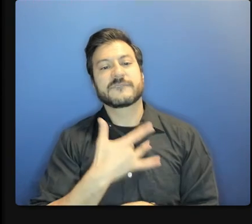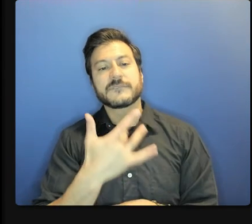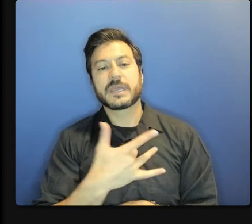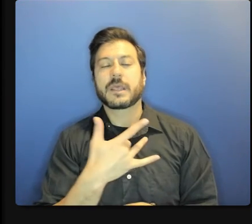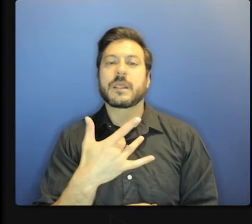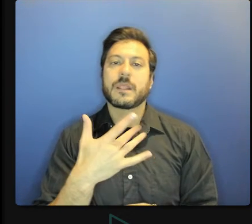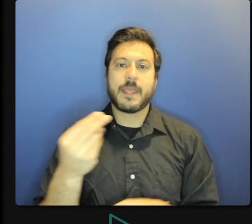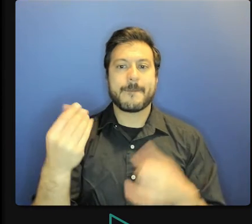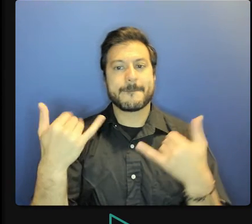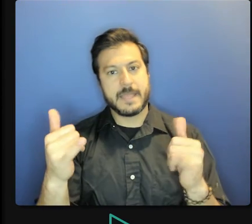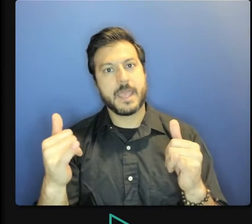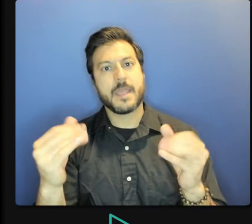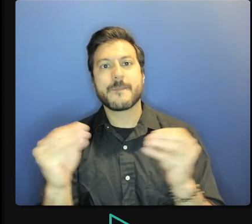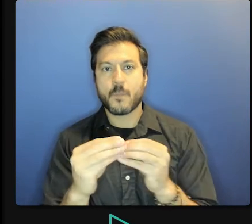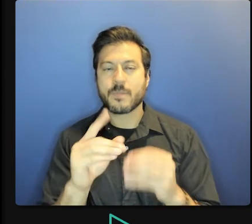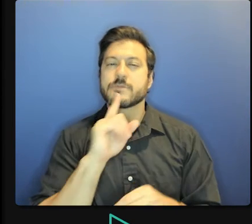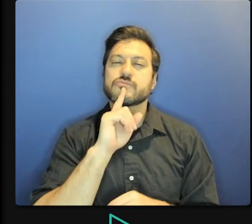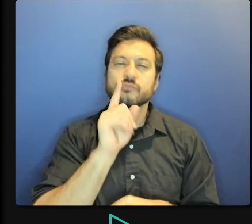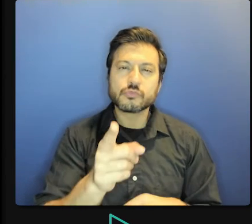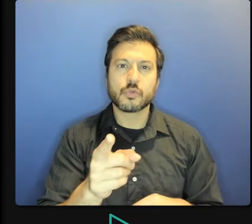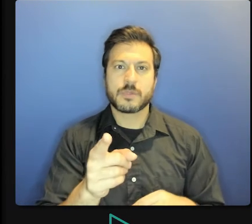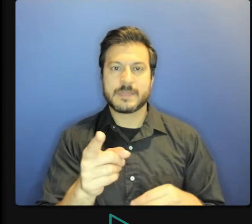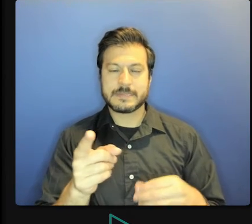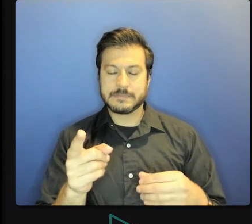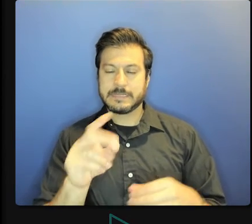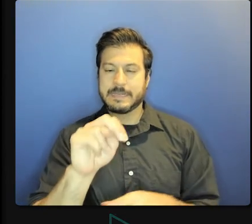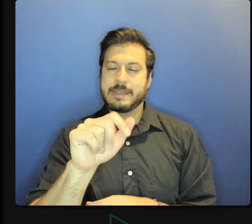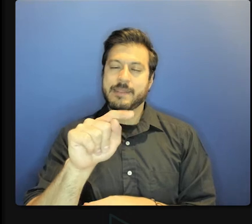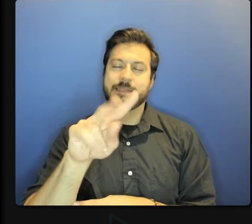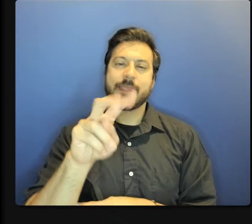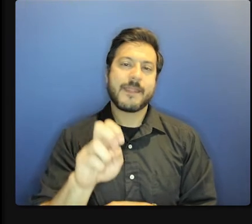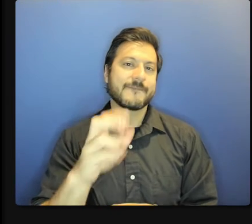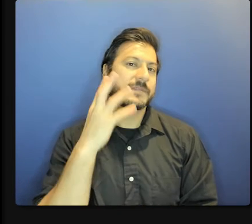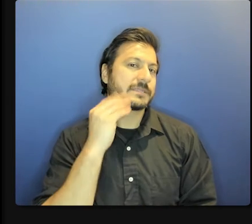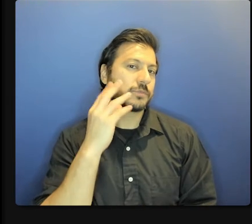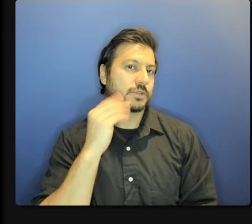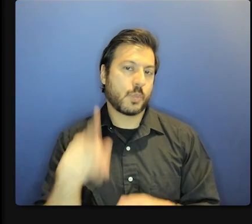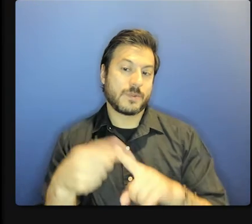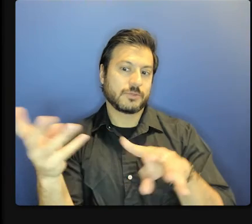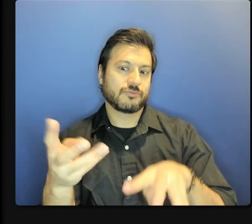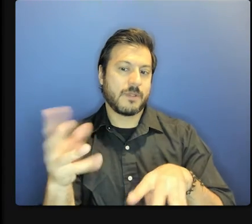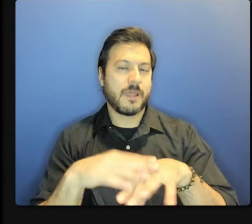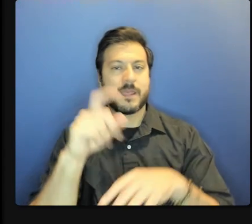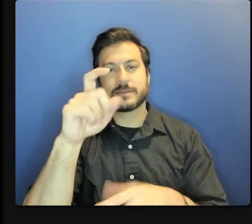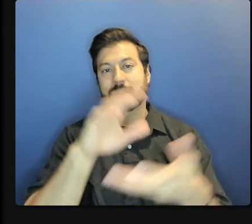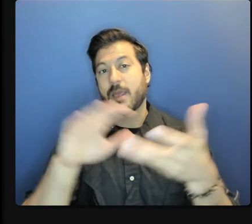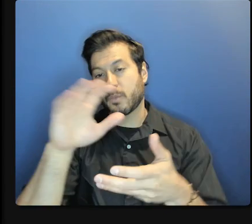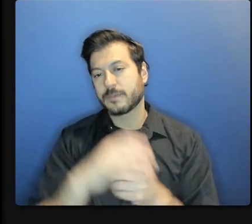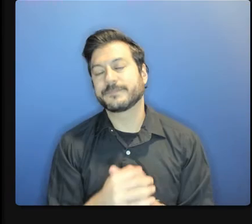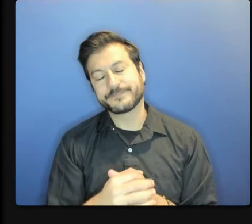This makes it feel and play like a truly native mobile experience when it's being streamed on xCloud